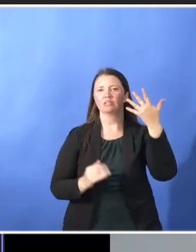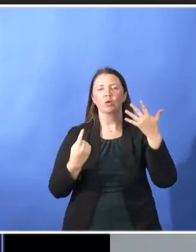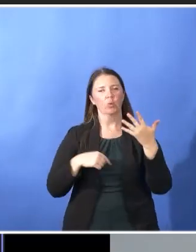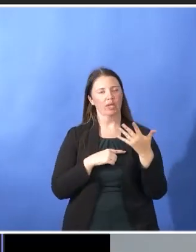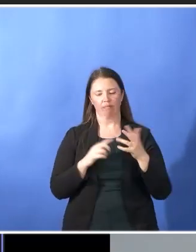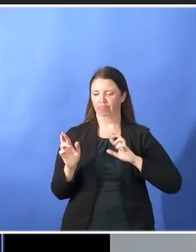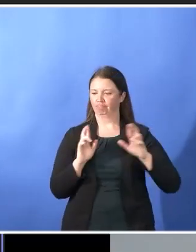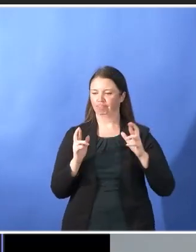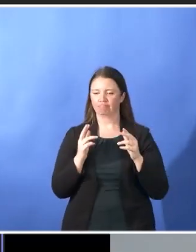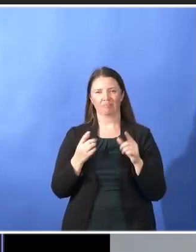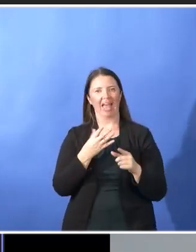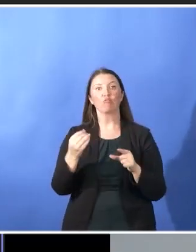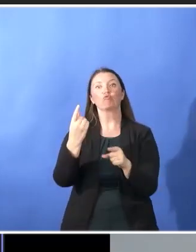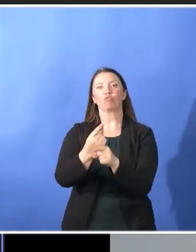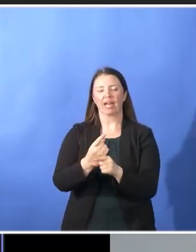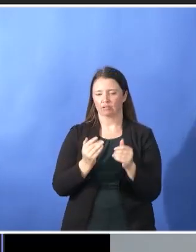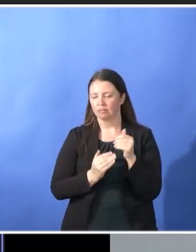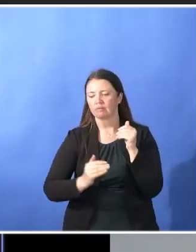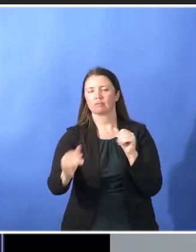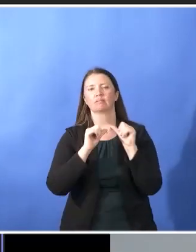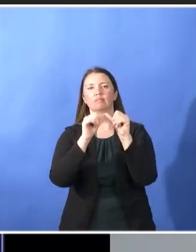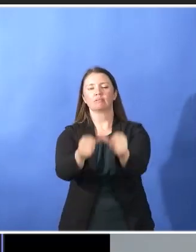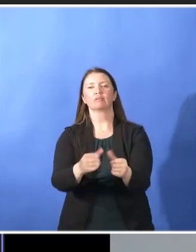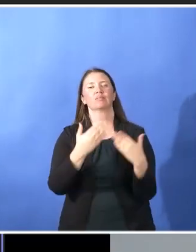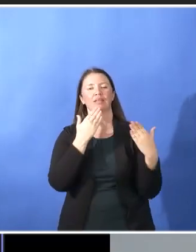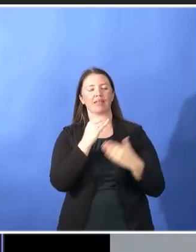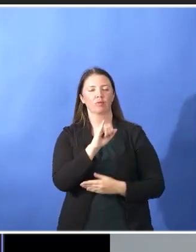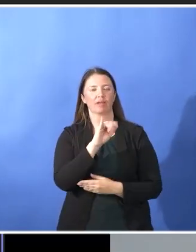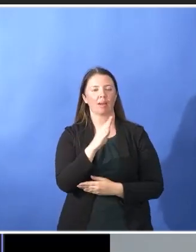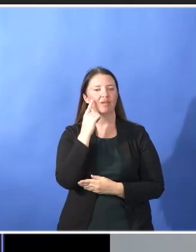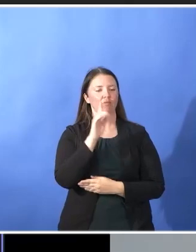BUREAU FOR THE HARD WORK ON THIS ITEM.